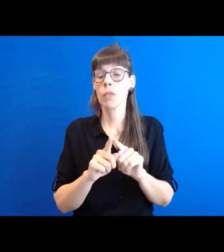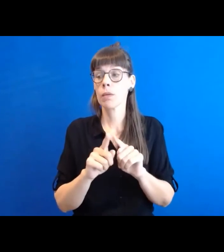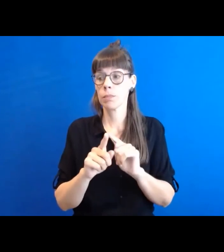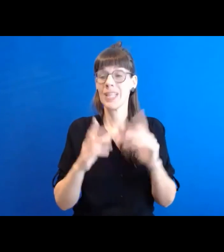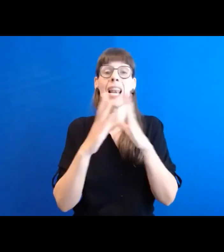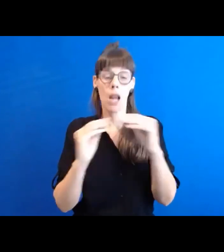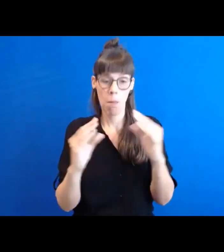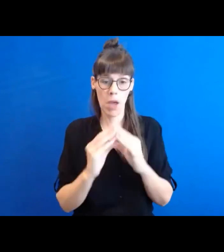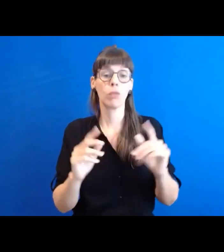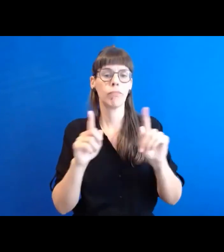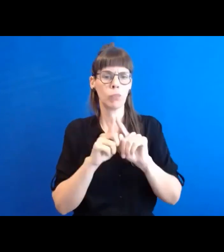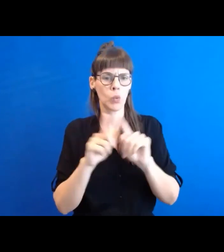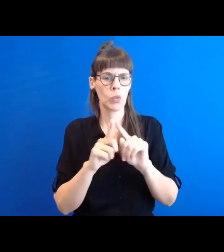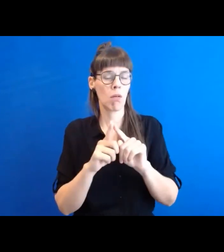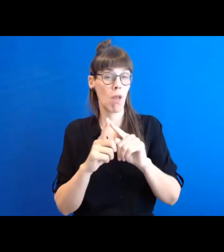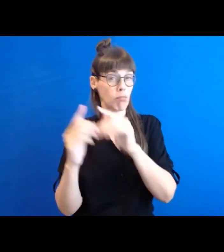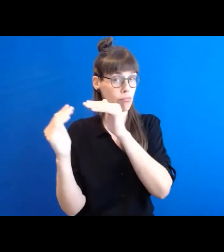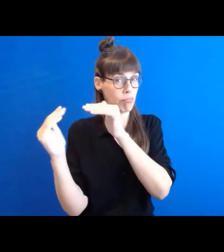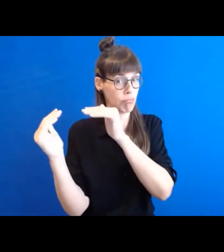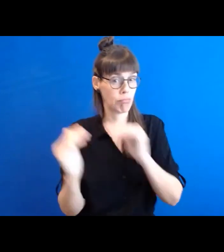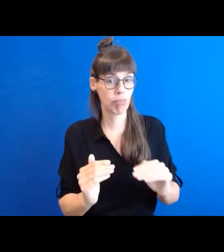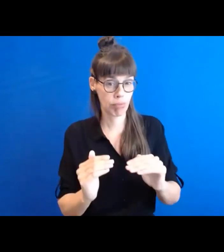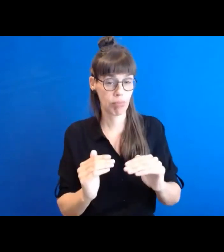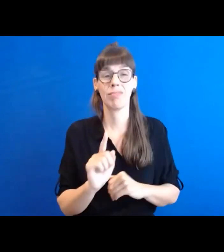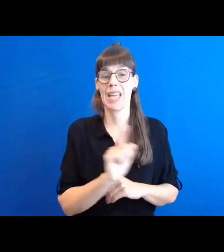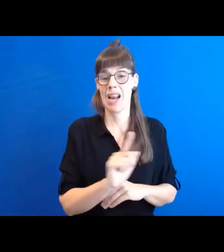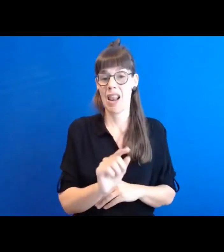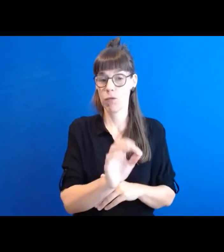even down to 7% or in Lebanon